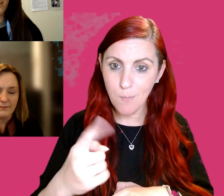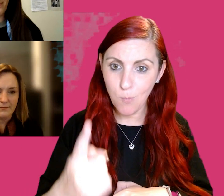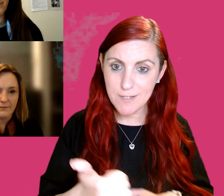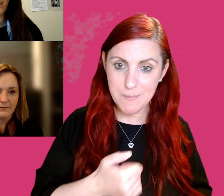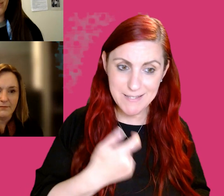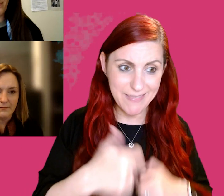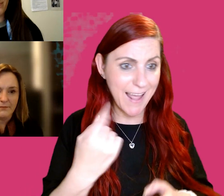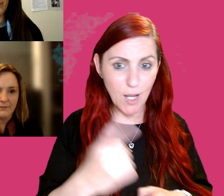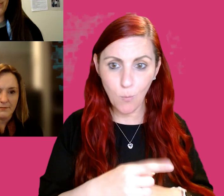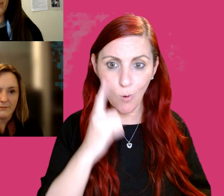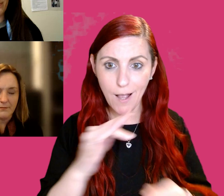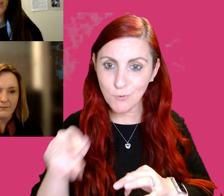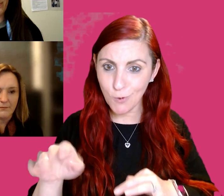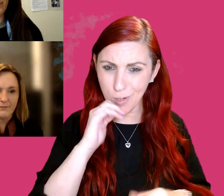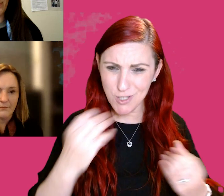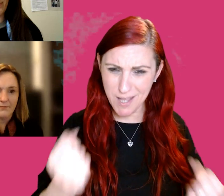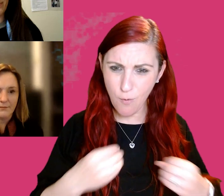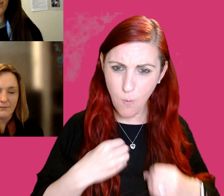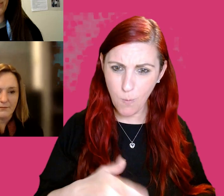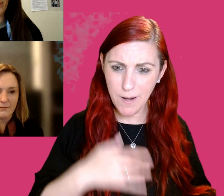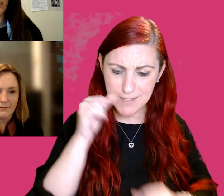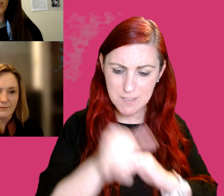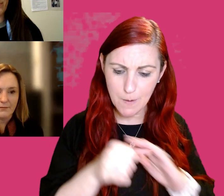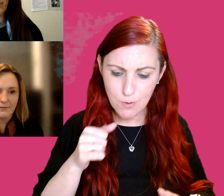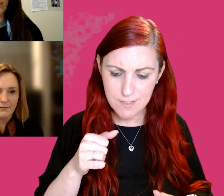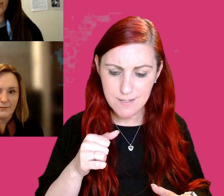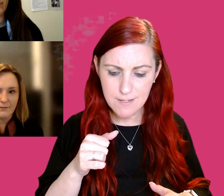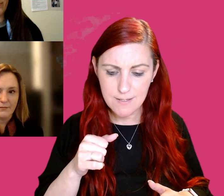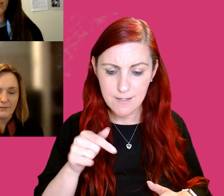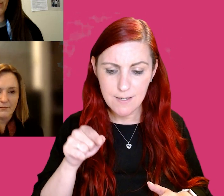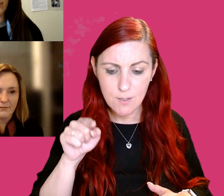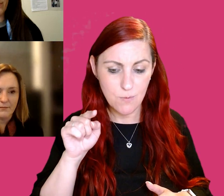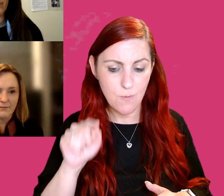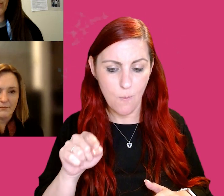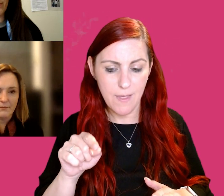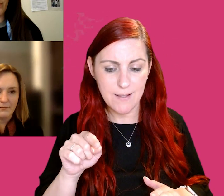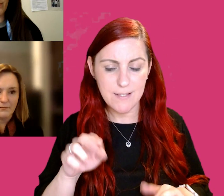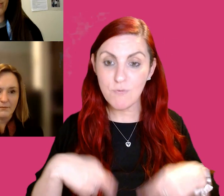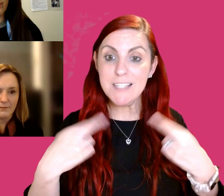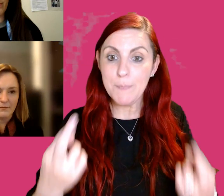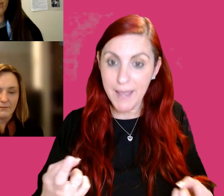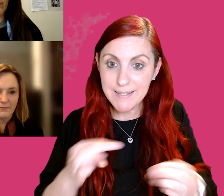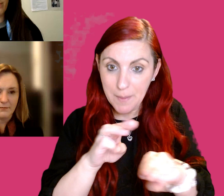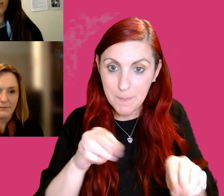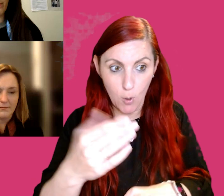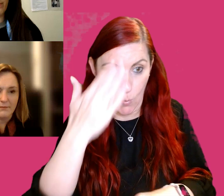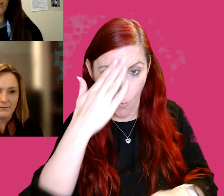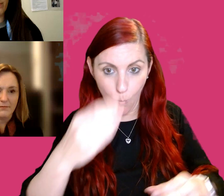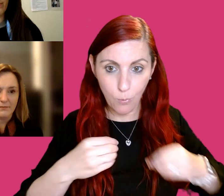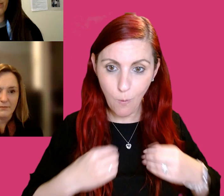her her lived experience you know um and it's a case of kind of respecting that so we we were